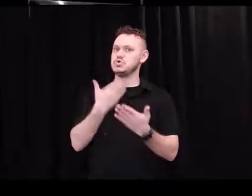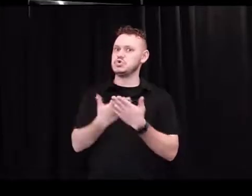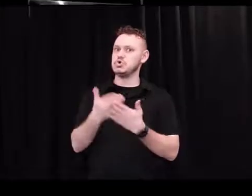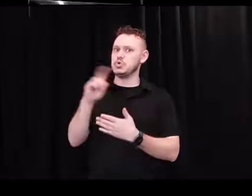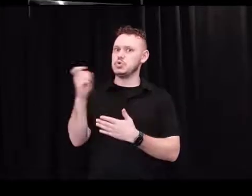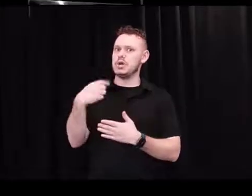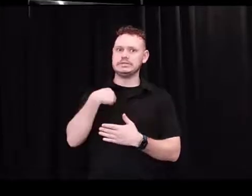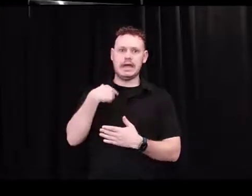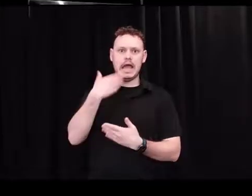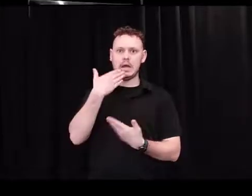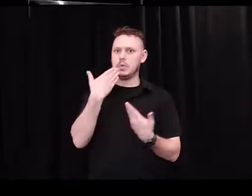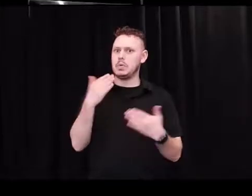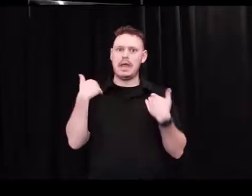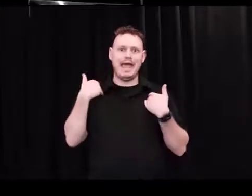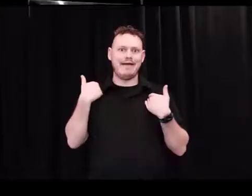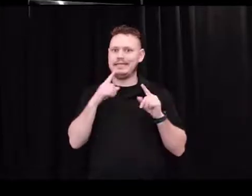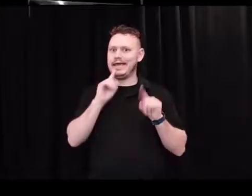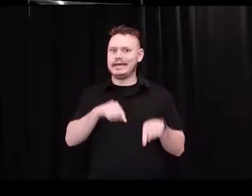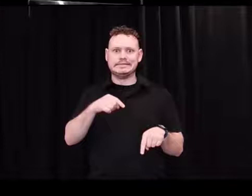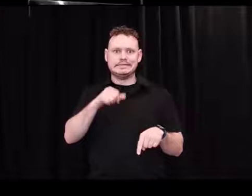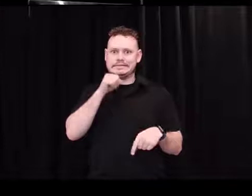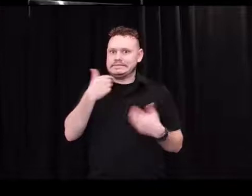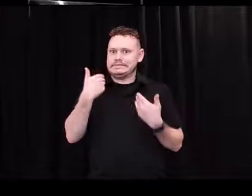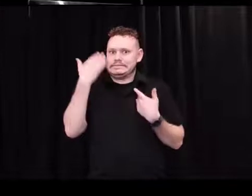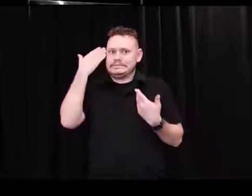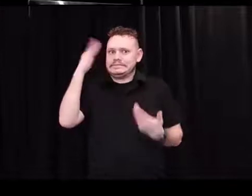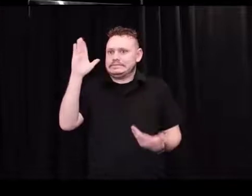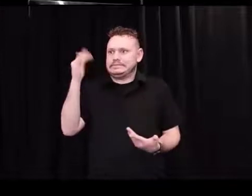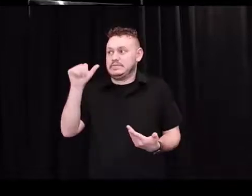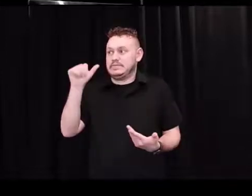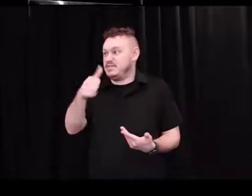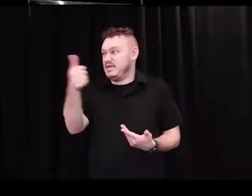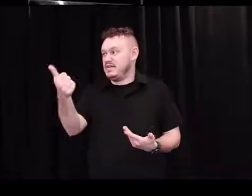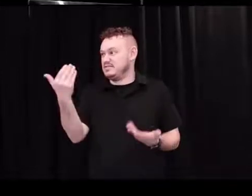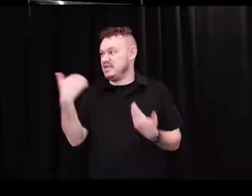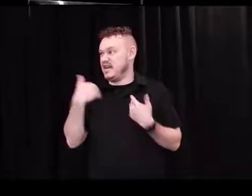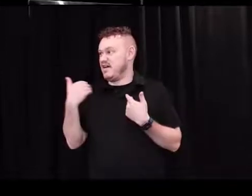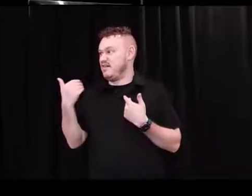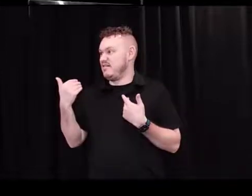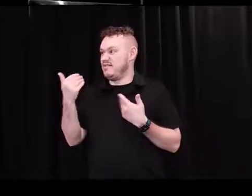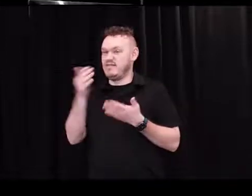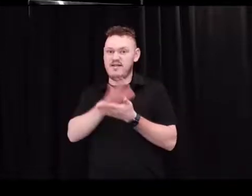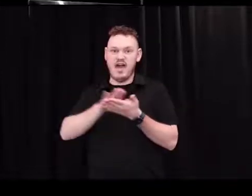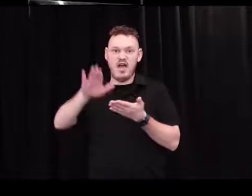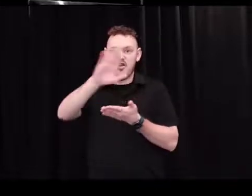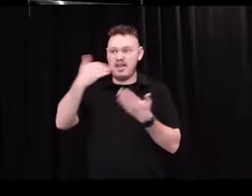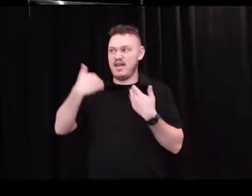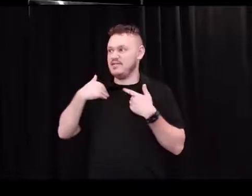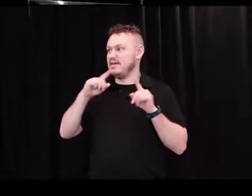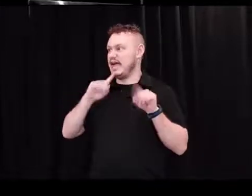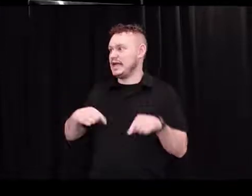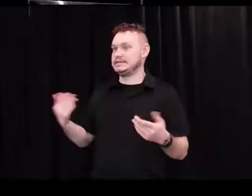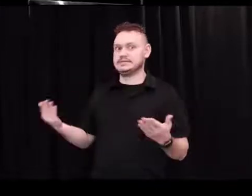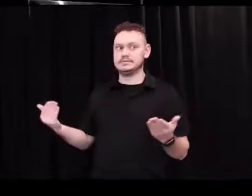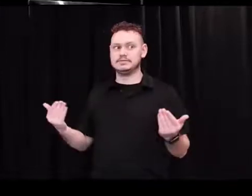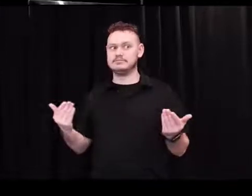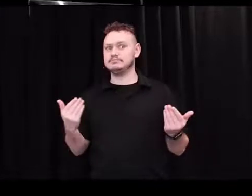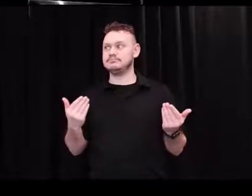the answer to. If anybody else has an, anybody else in higher ed has a an answer for that,